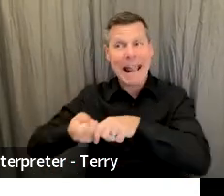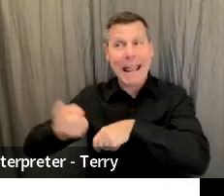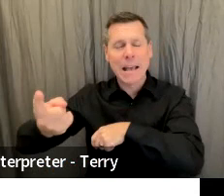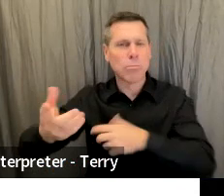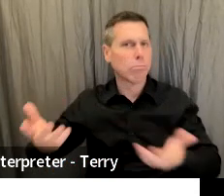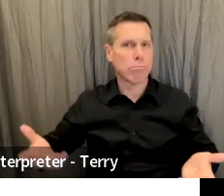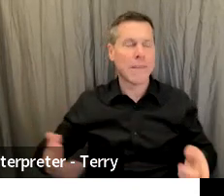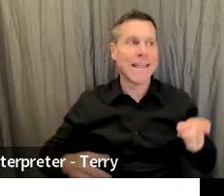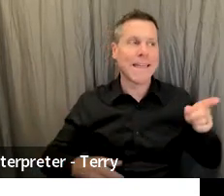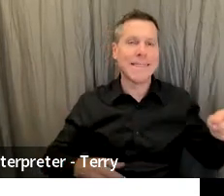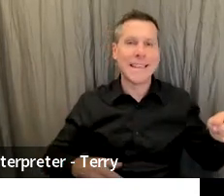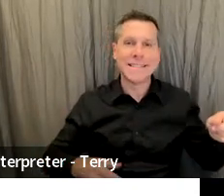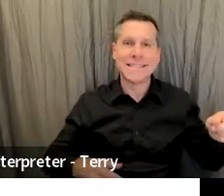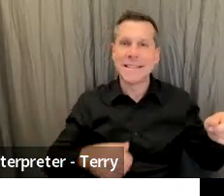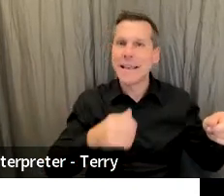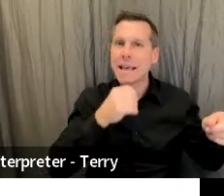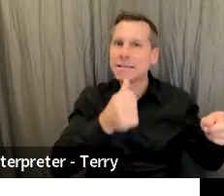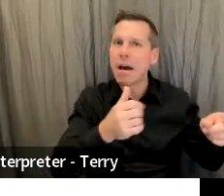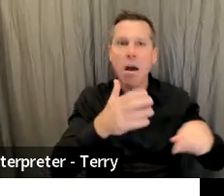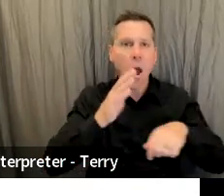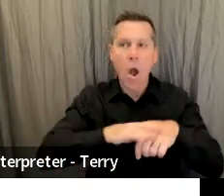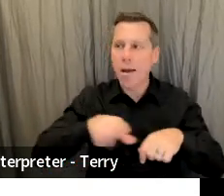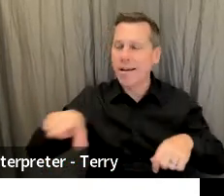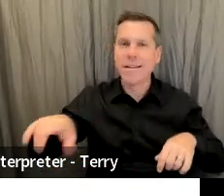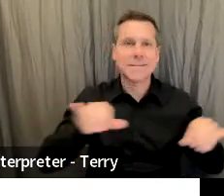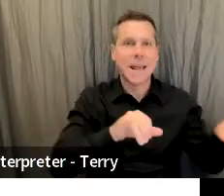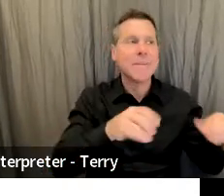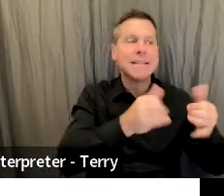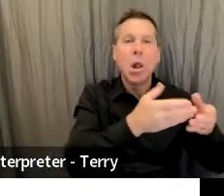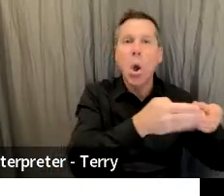a sandbox, it's permanently open I can still go in and copy the code